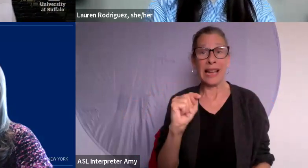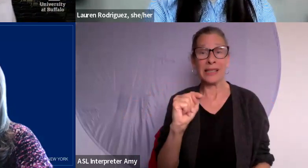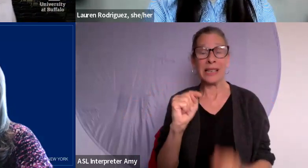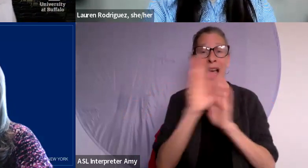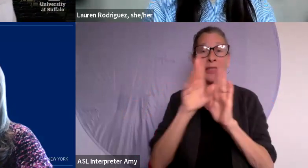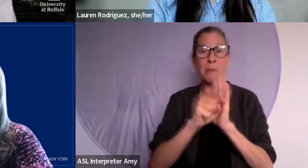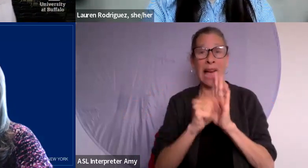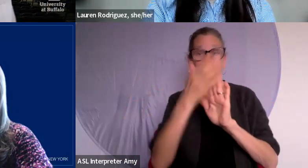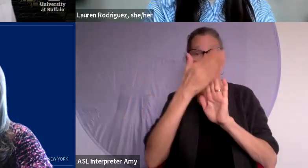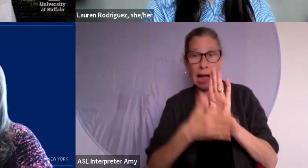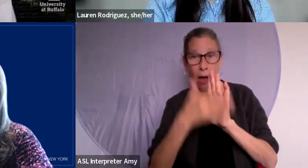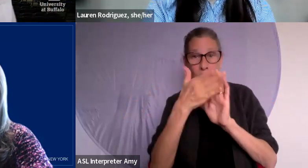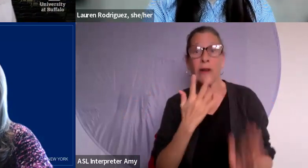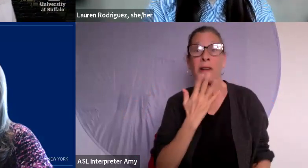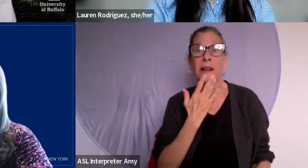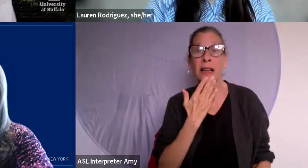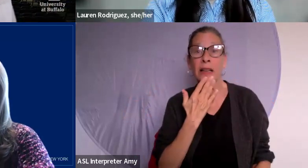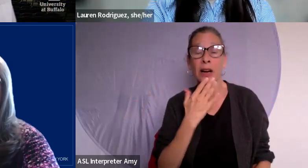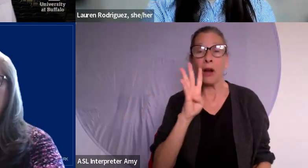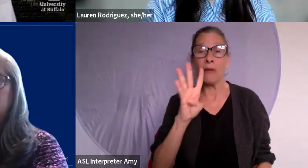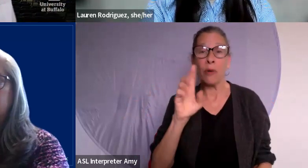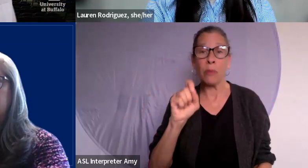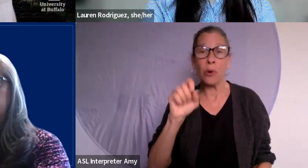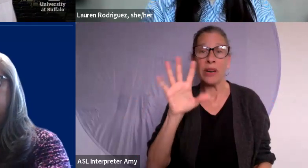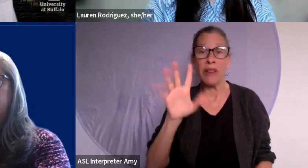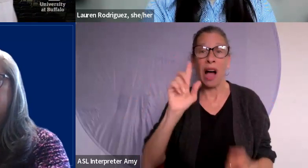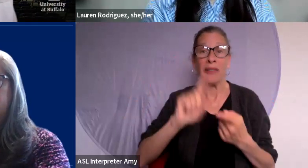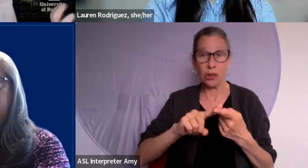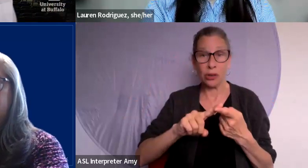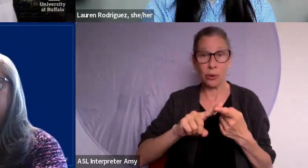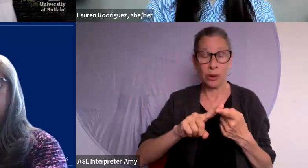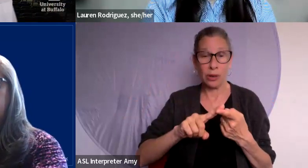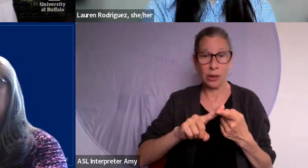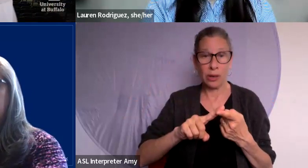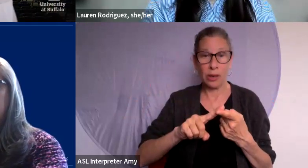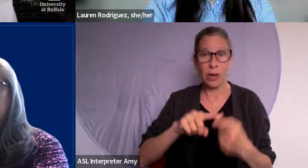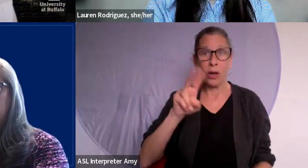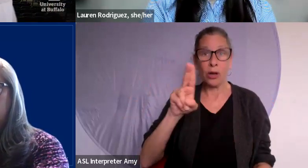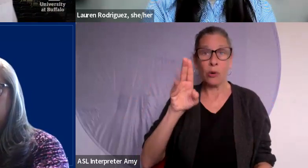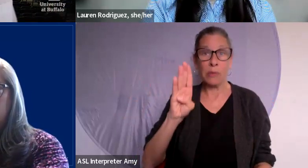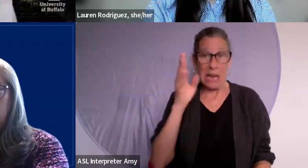by rule has to be 4.5 to one the UB blue we had at the University